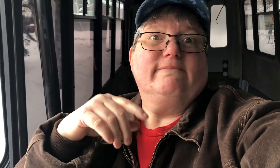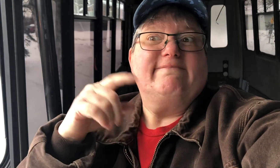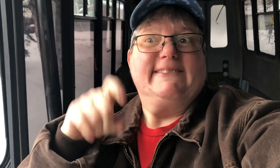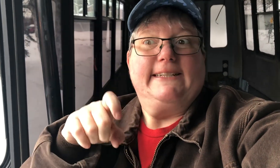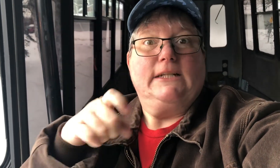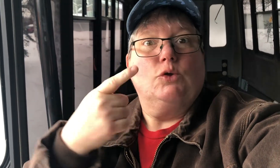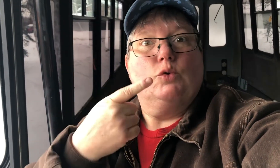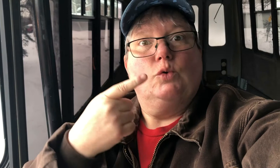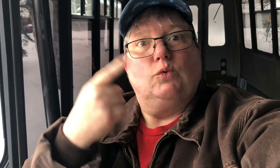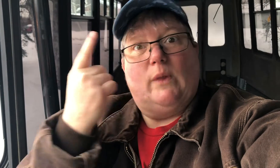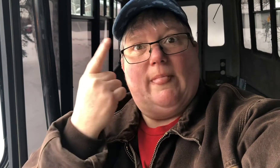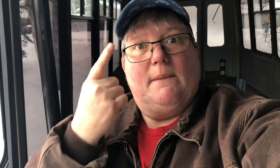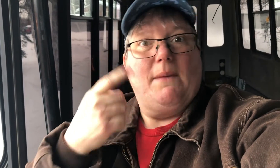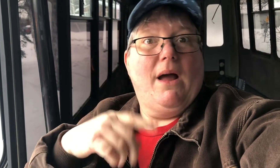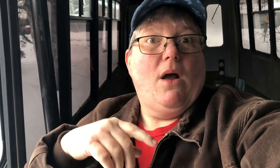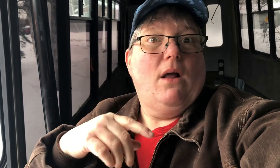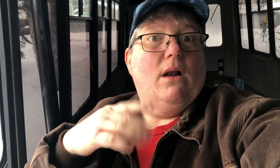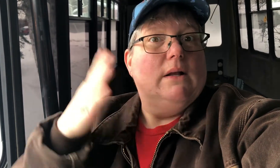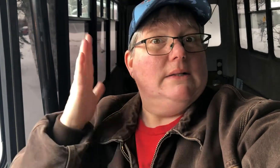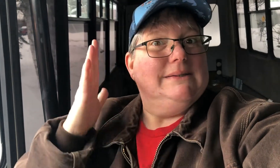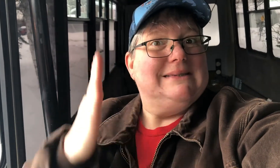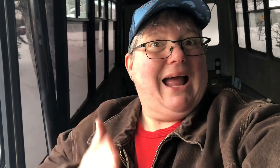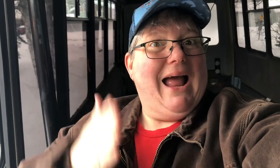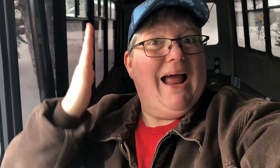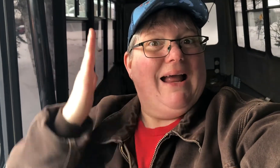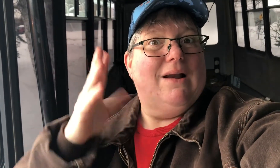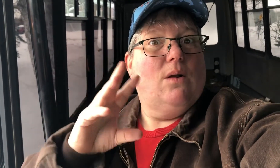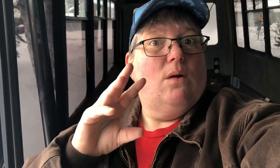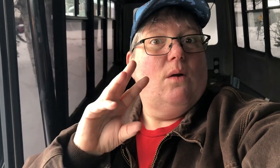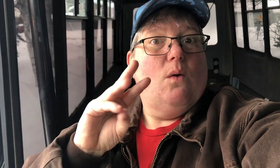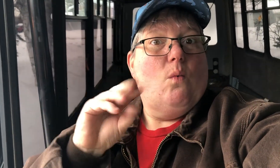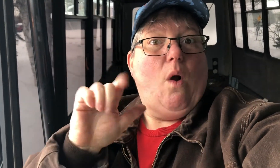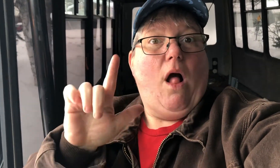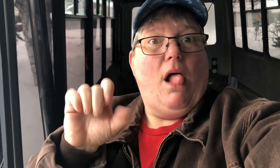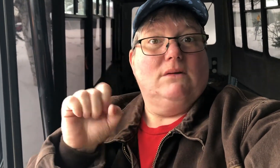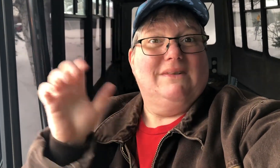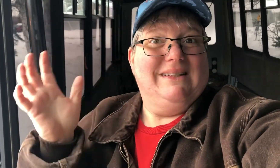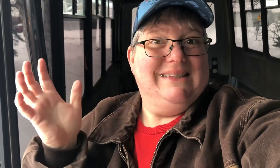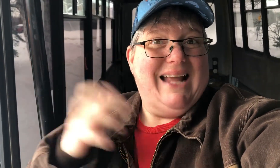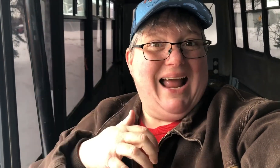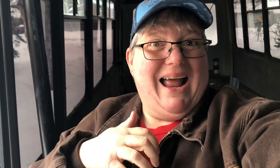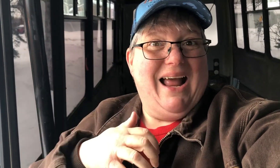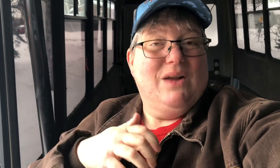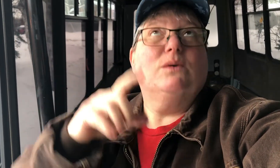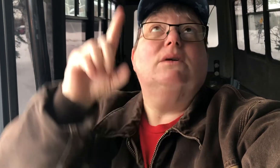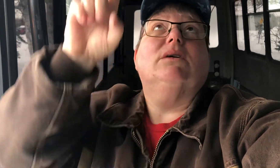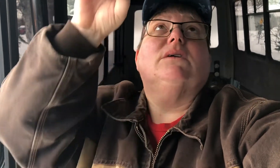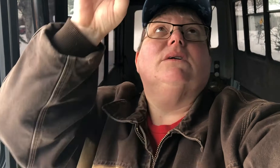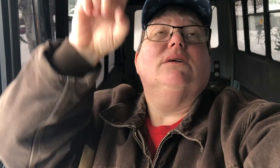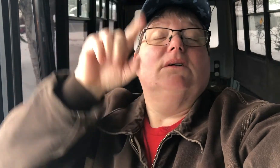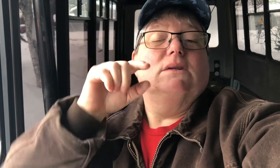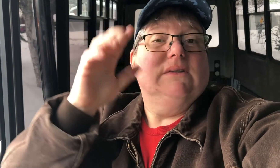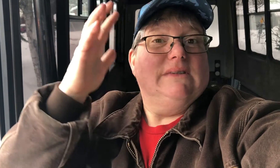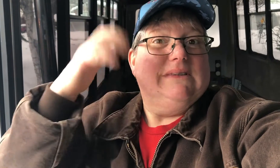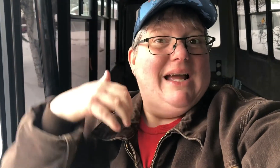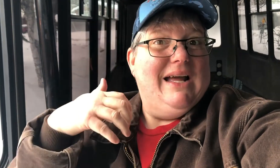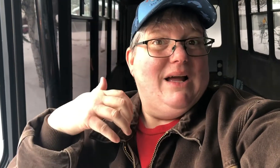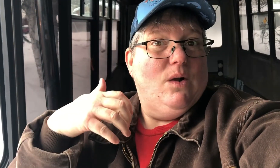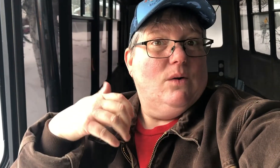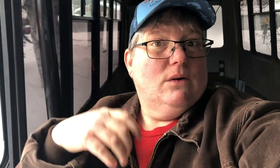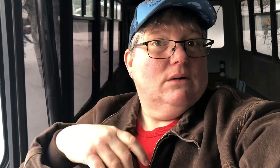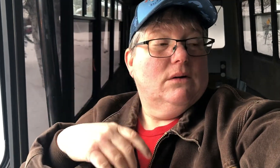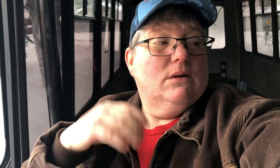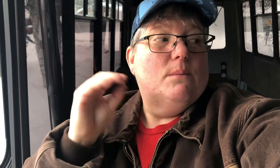Also, we have to think about the side walls. Do we take those down? The ceiling do we take it down